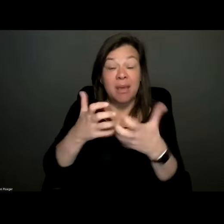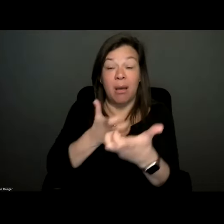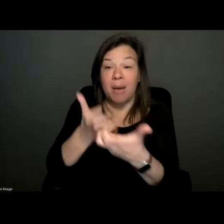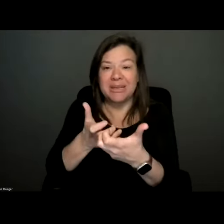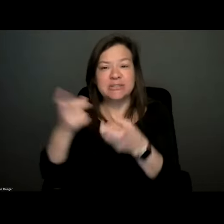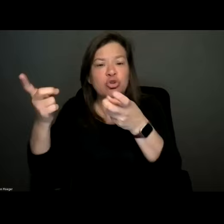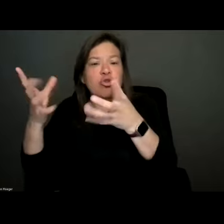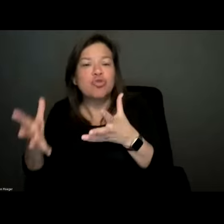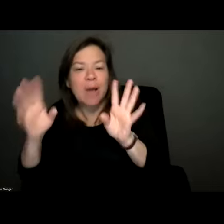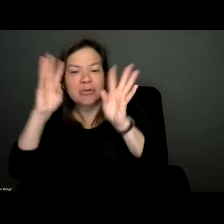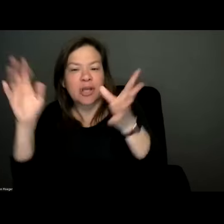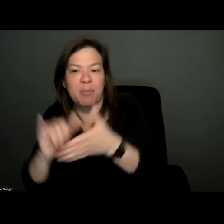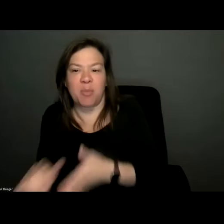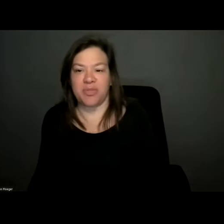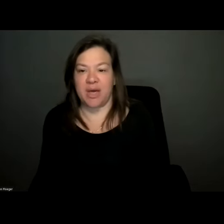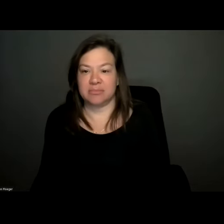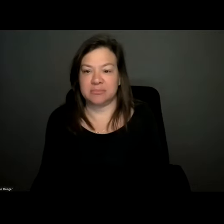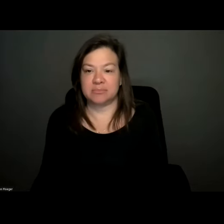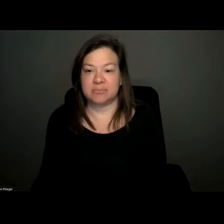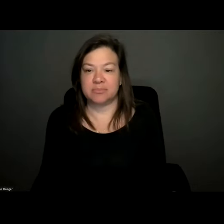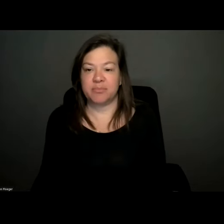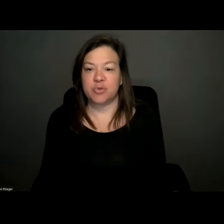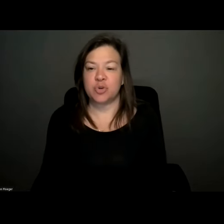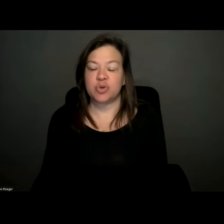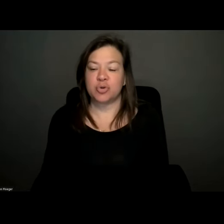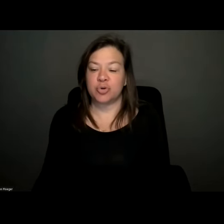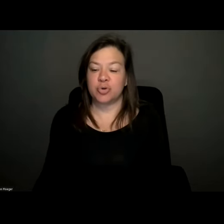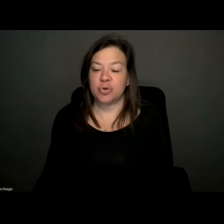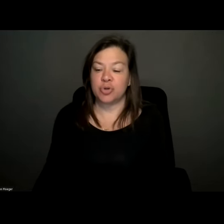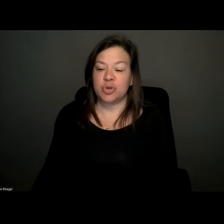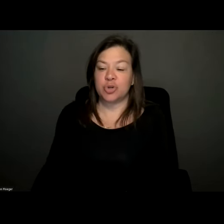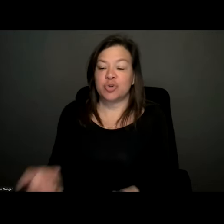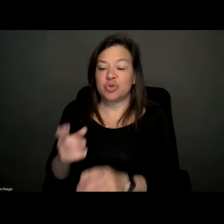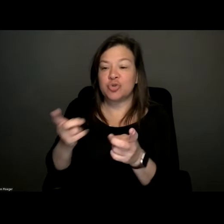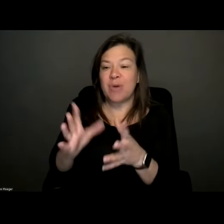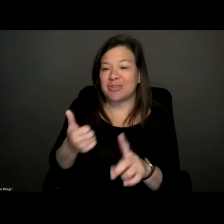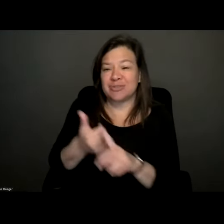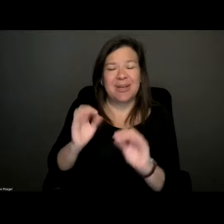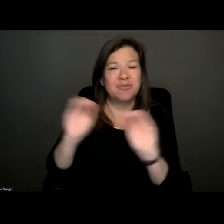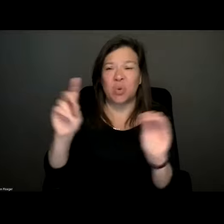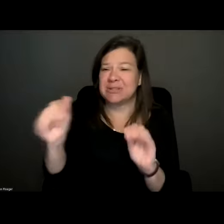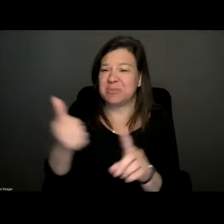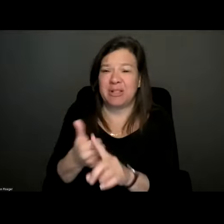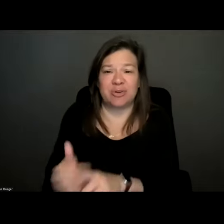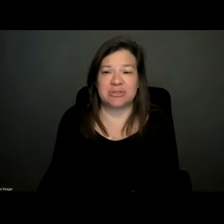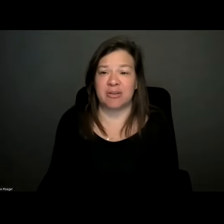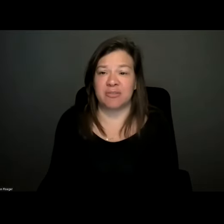And, you know, she has no disability herself. And it was something that I took with me for, you know, and I've taken with me